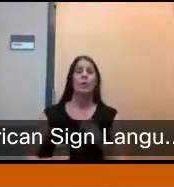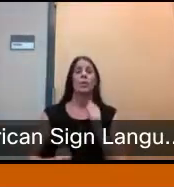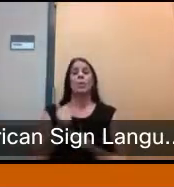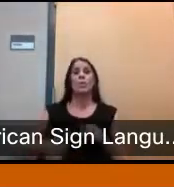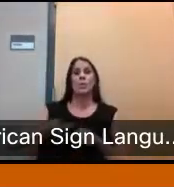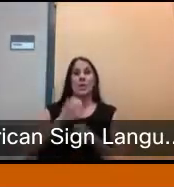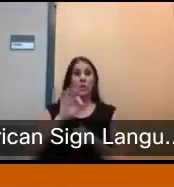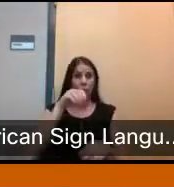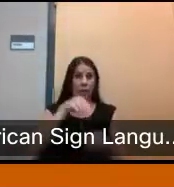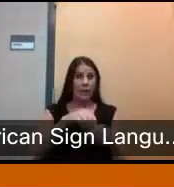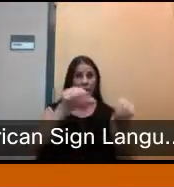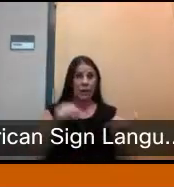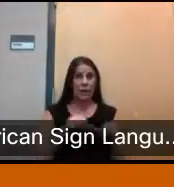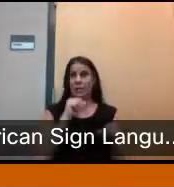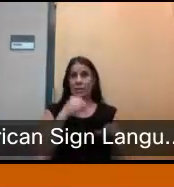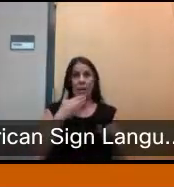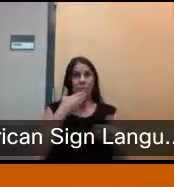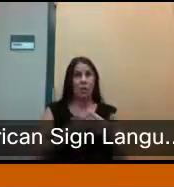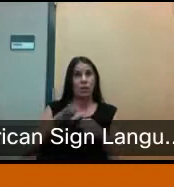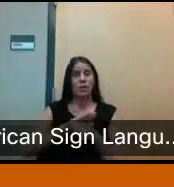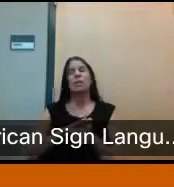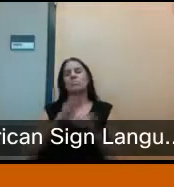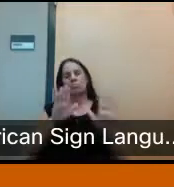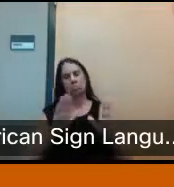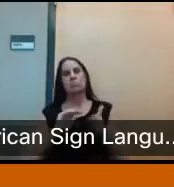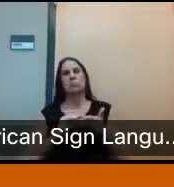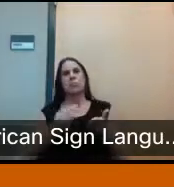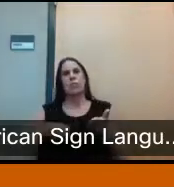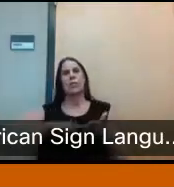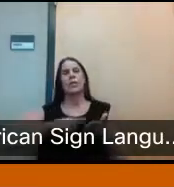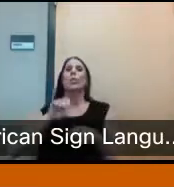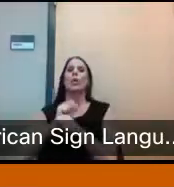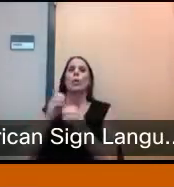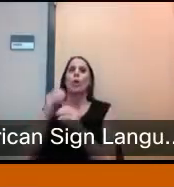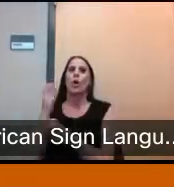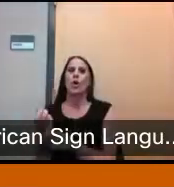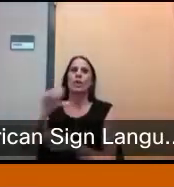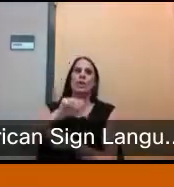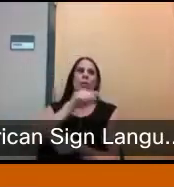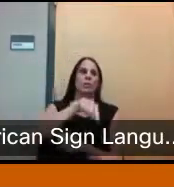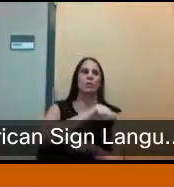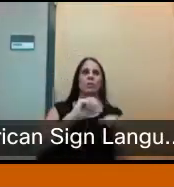good service, like, please forgive us, but we're working harder than those other people to make it better. And so every single ad they did, it did not communicate relentless.